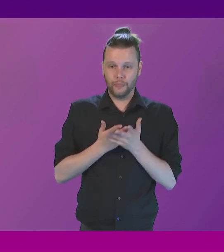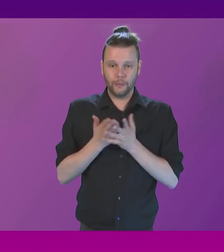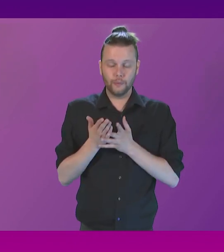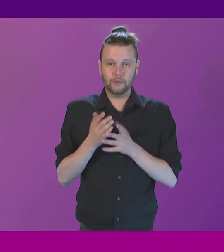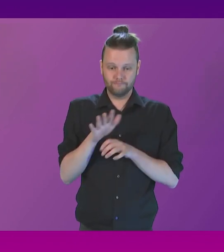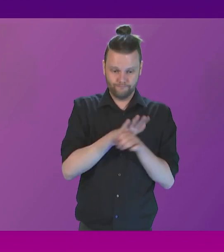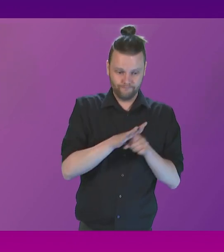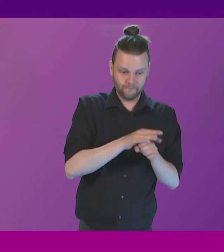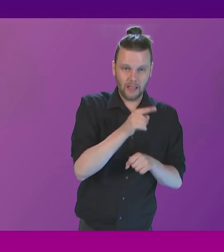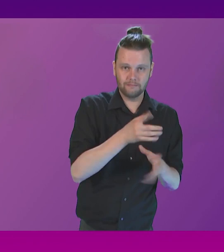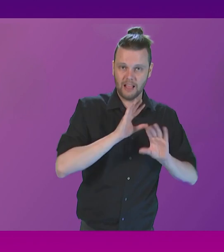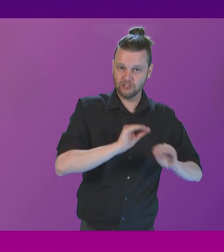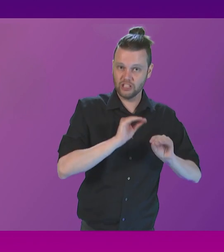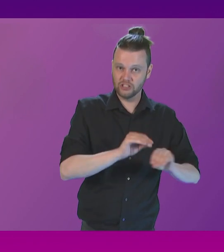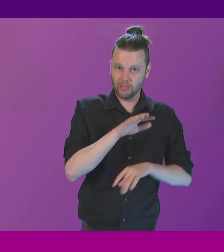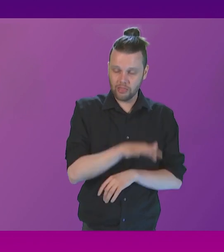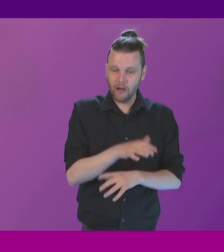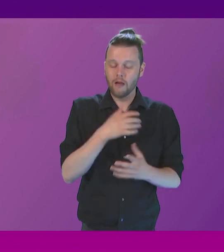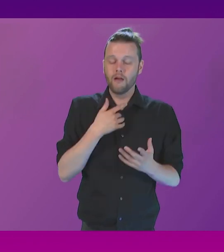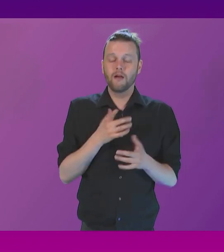local authorities and educational institutions,